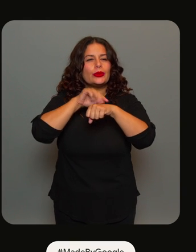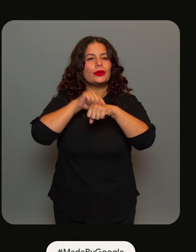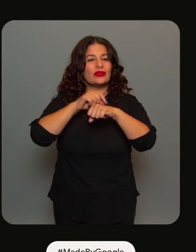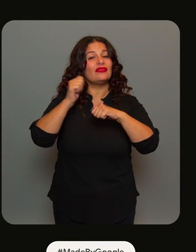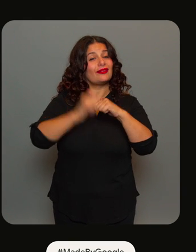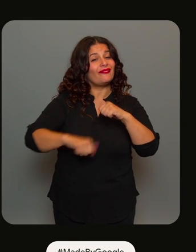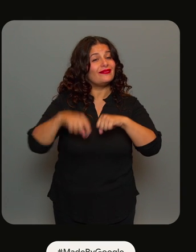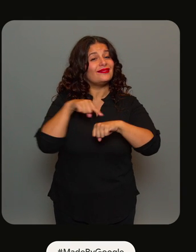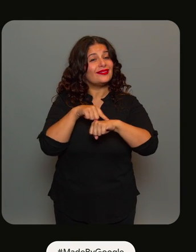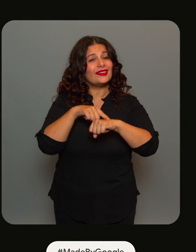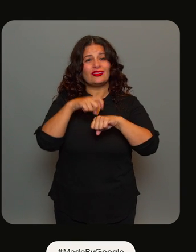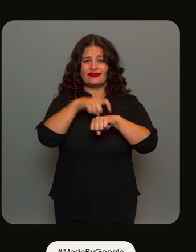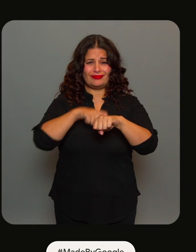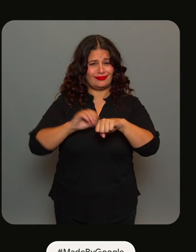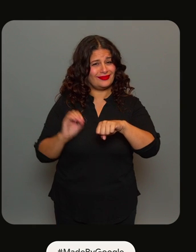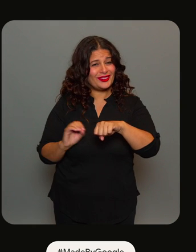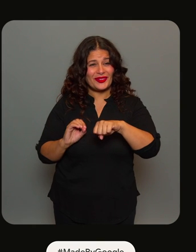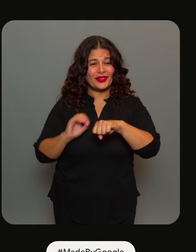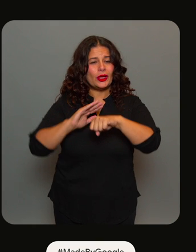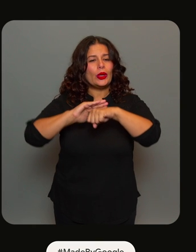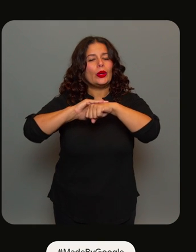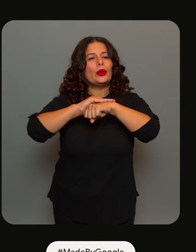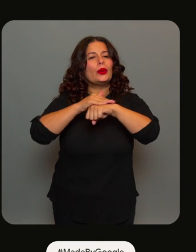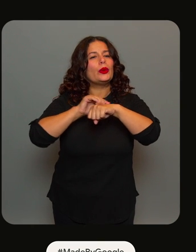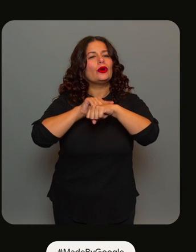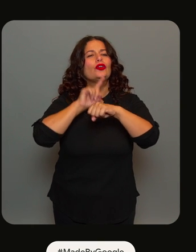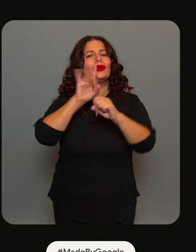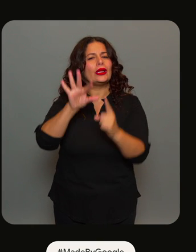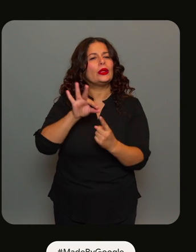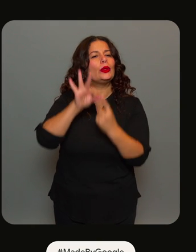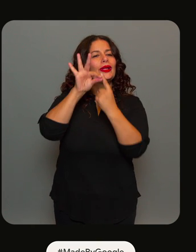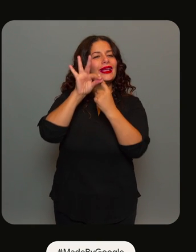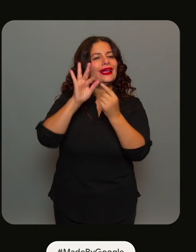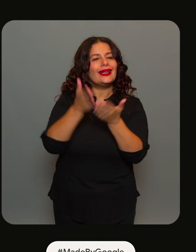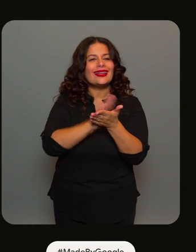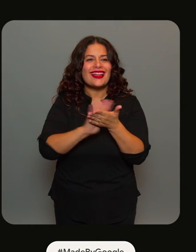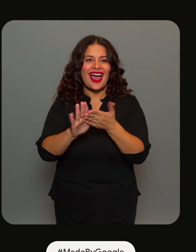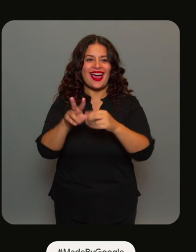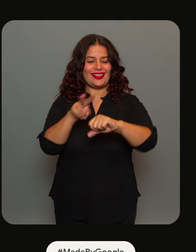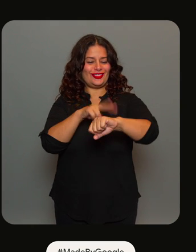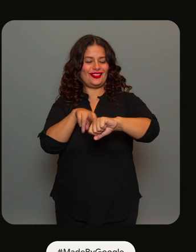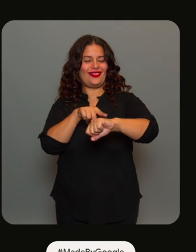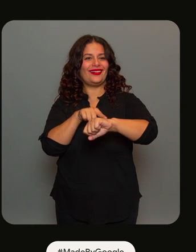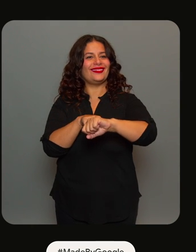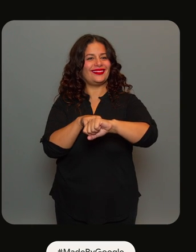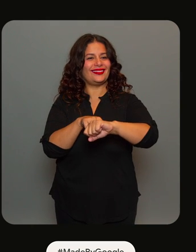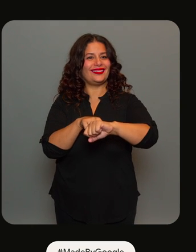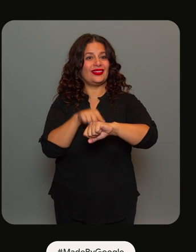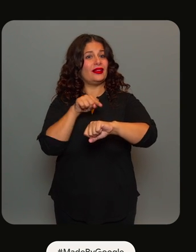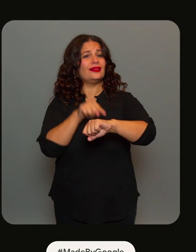curved form makes it unique and inviting. There's no device more personal than the one you wear all day.